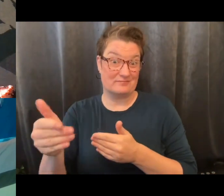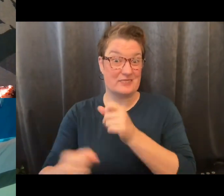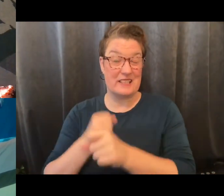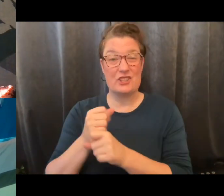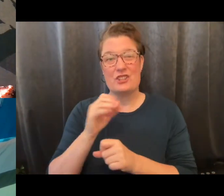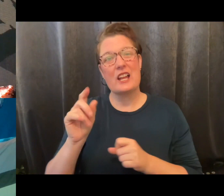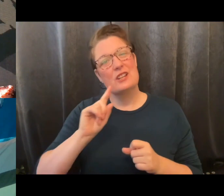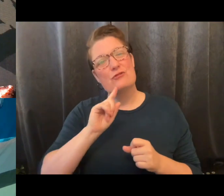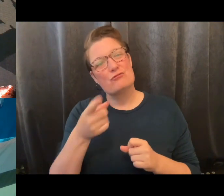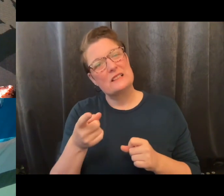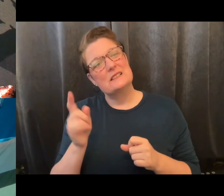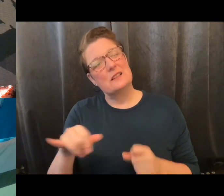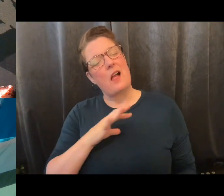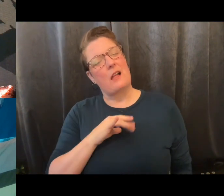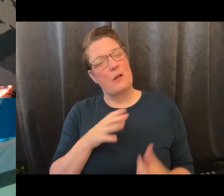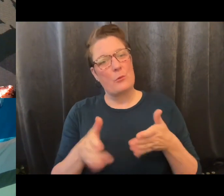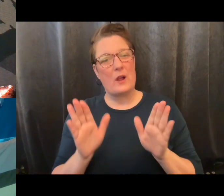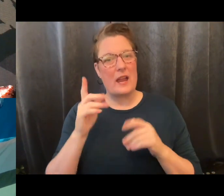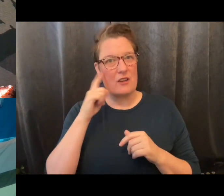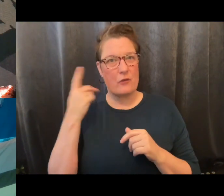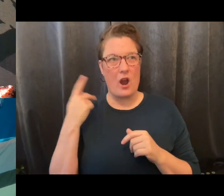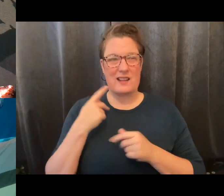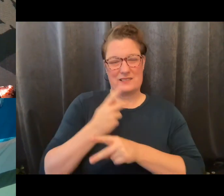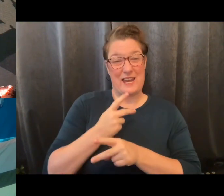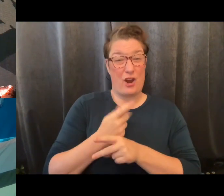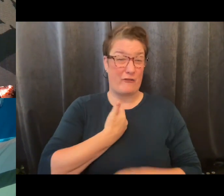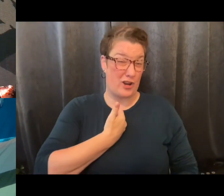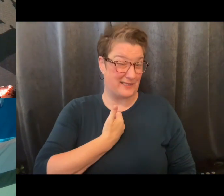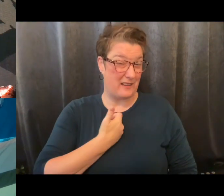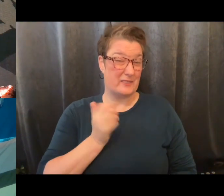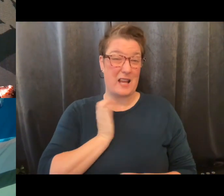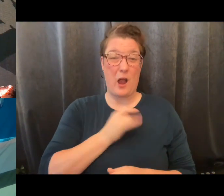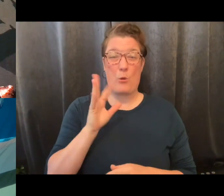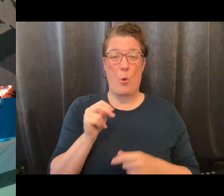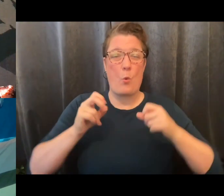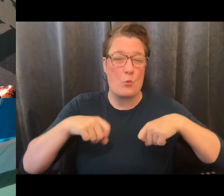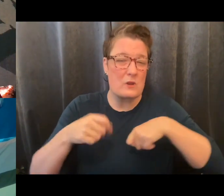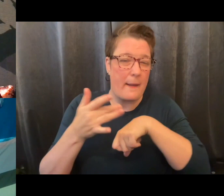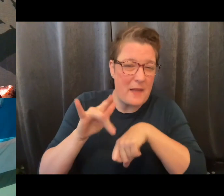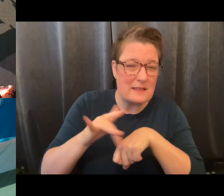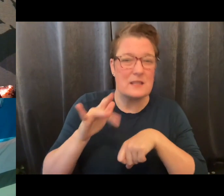a way for us to care for ourselves and our own capacities and financial